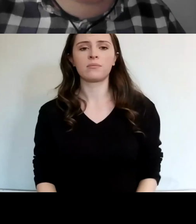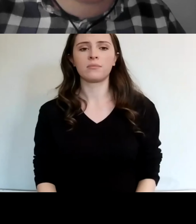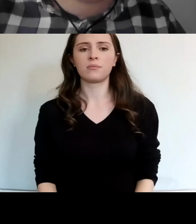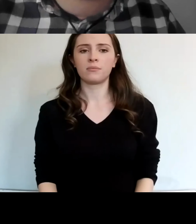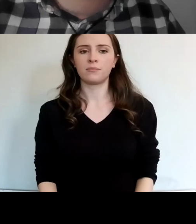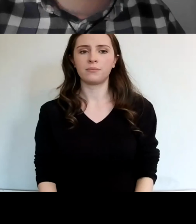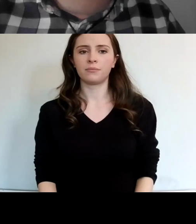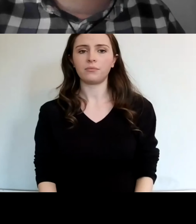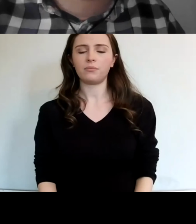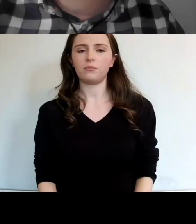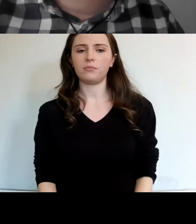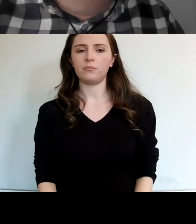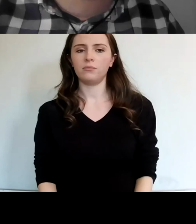Can all users attend your venue?